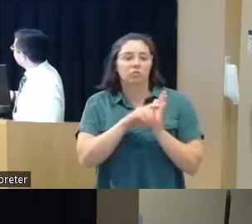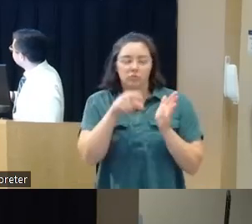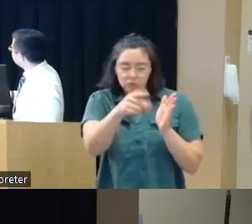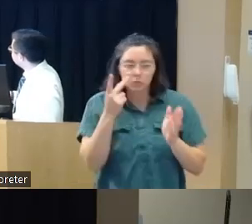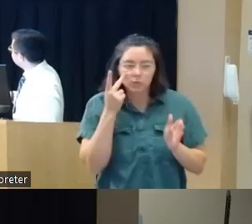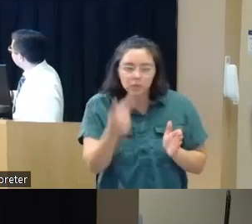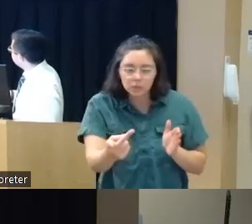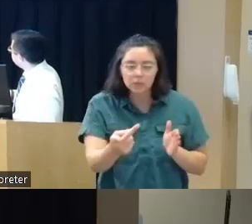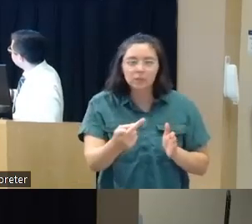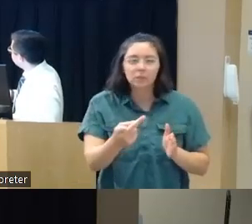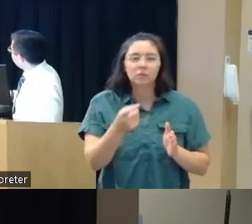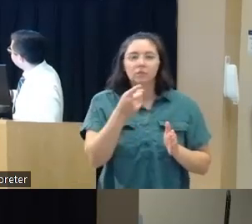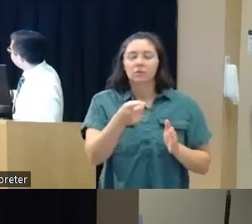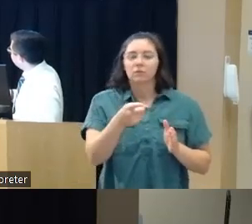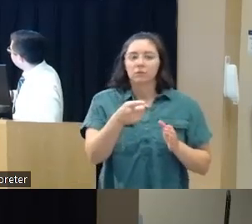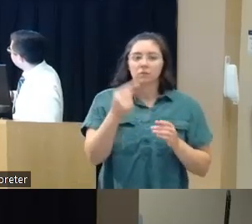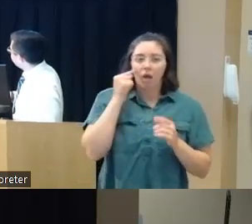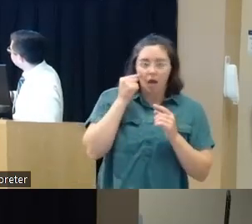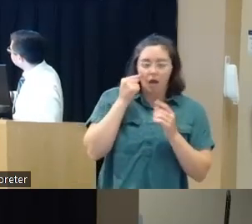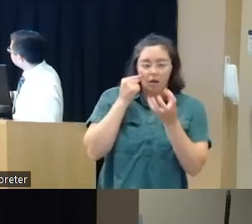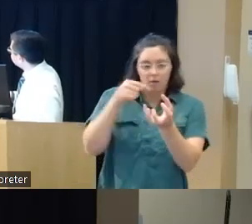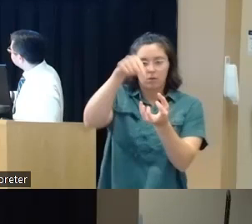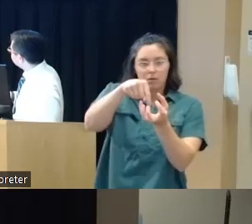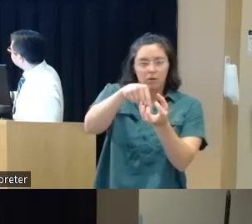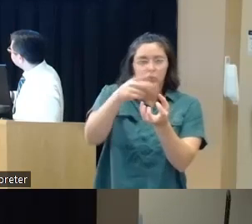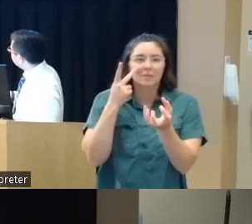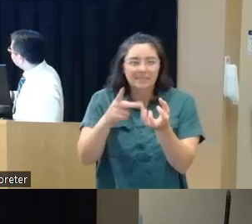see like this is sort of the inner part of the AI right and you can start seeing the different